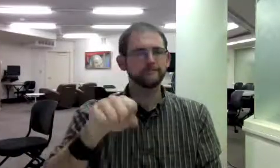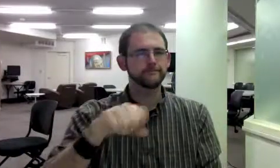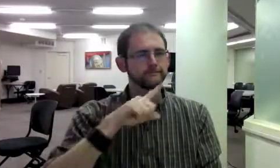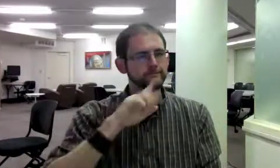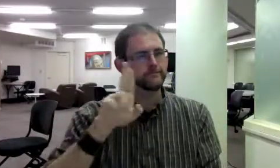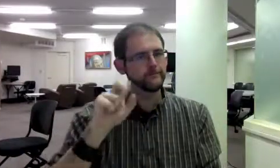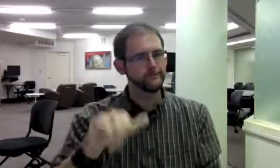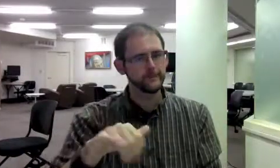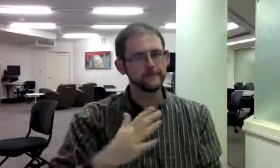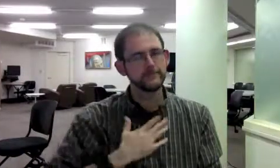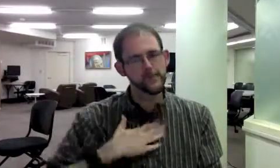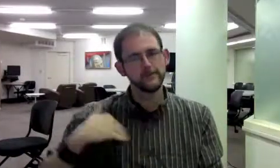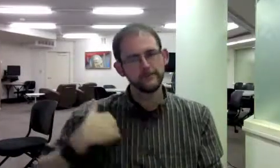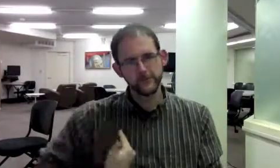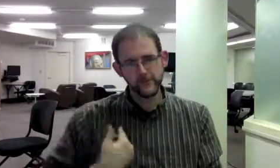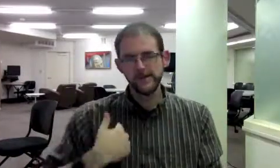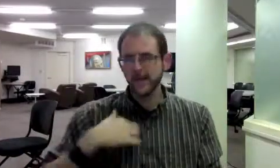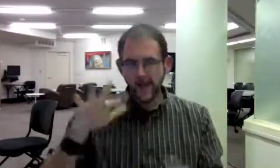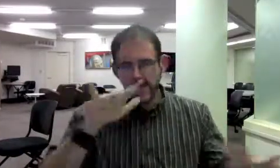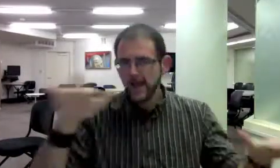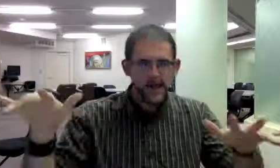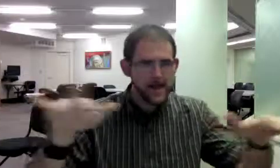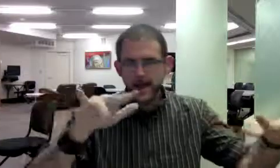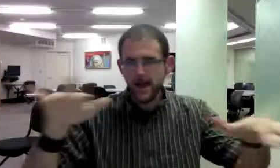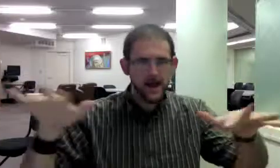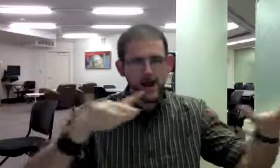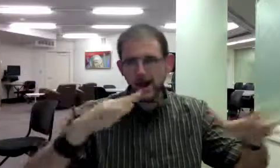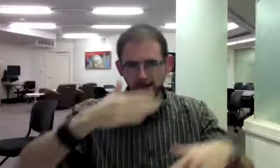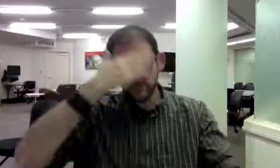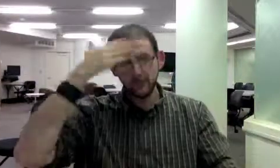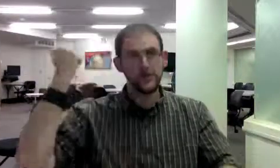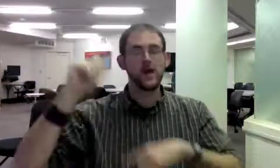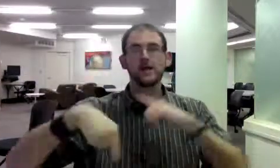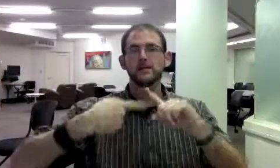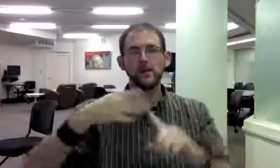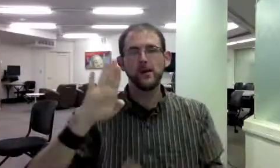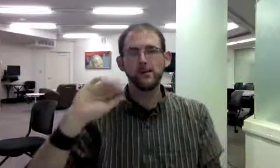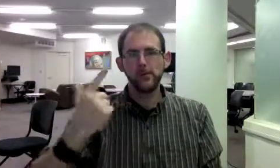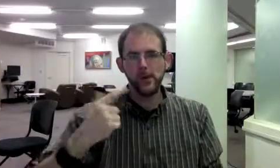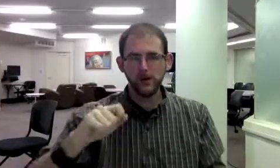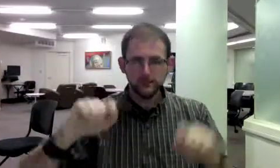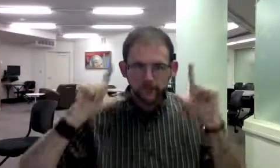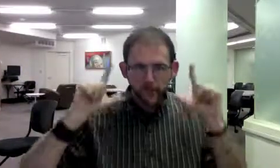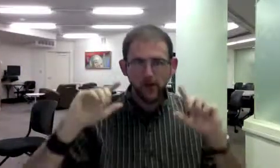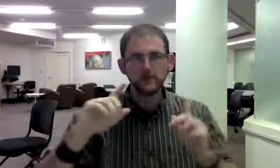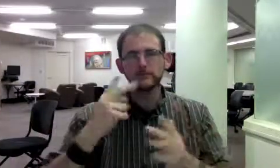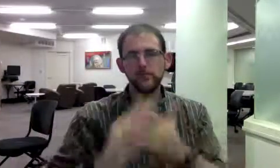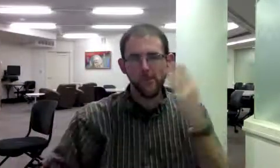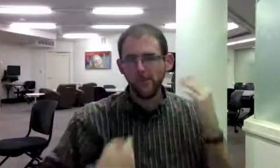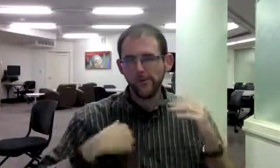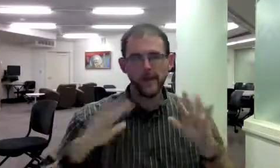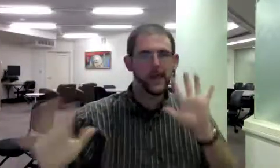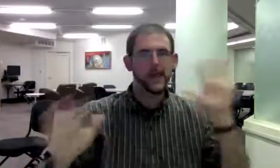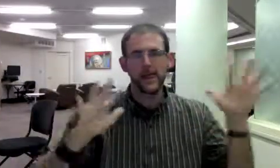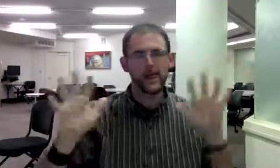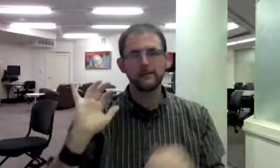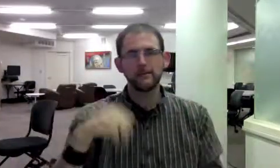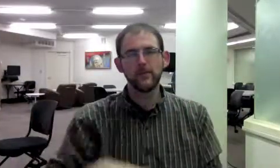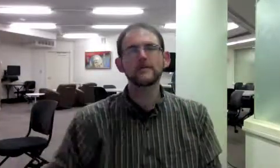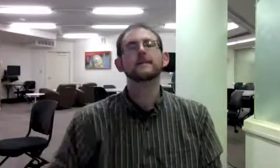It's my fault -- I've been pretty busy and all over the place, and plumb forgot about this blog.